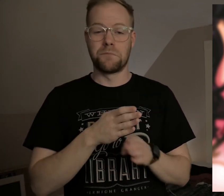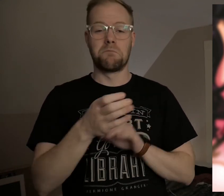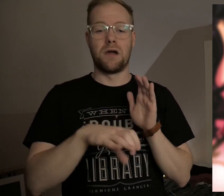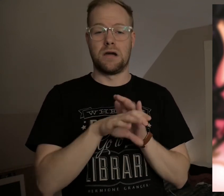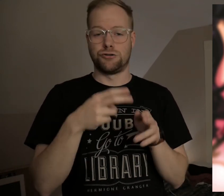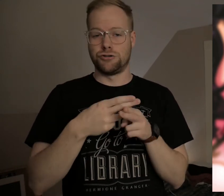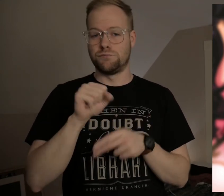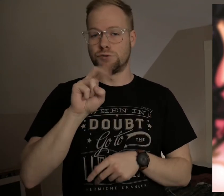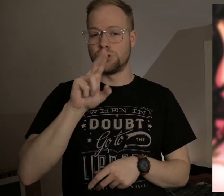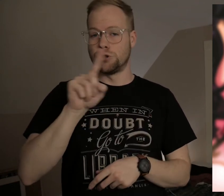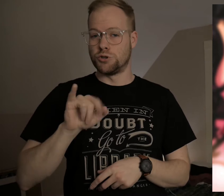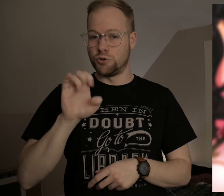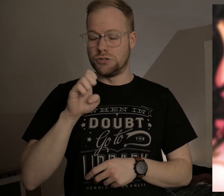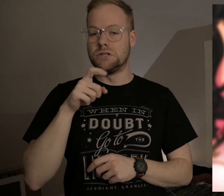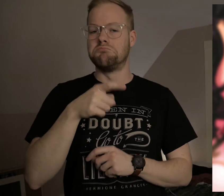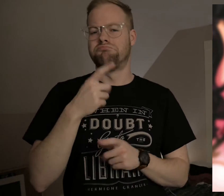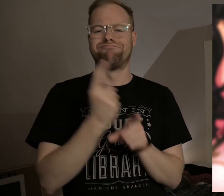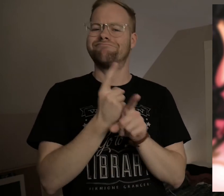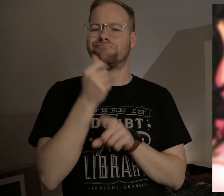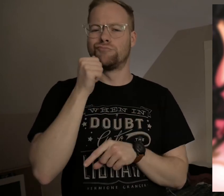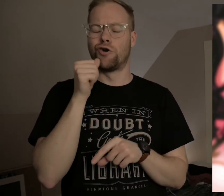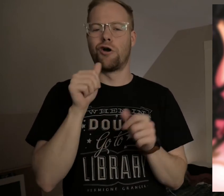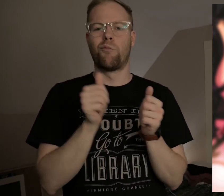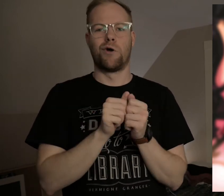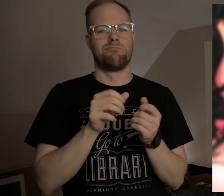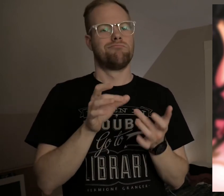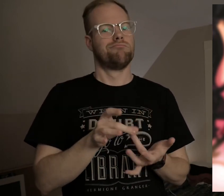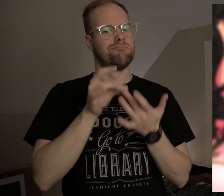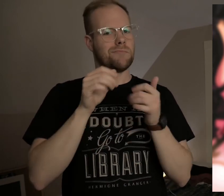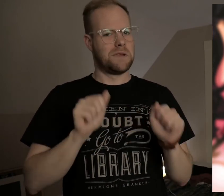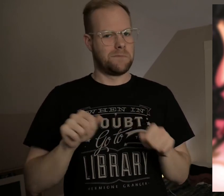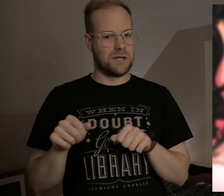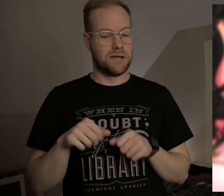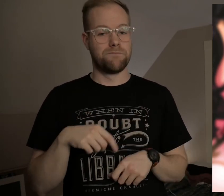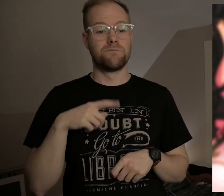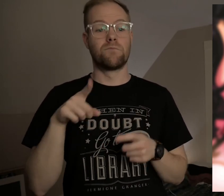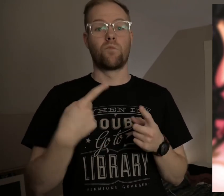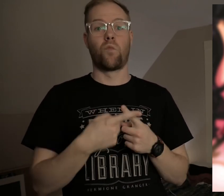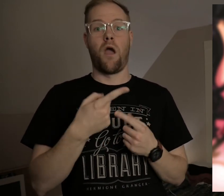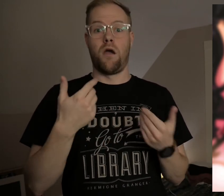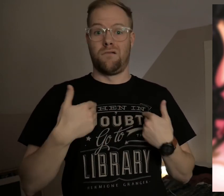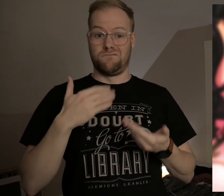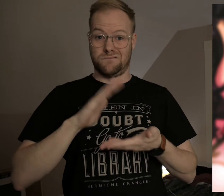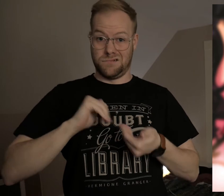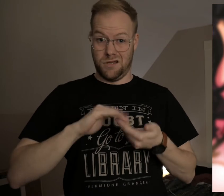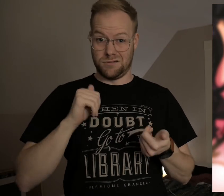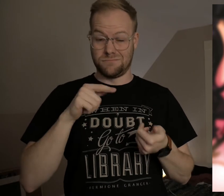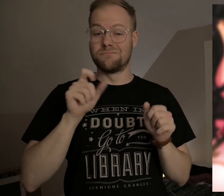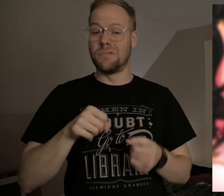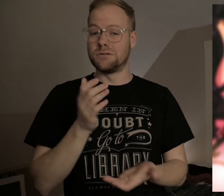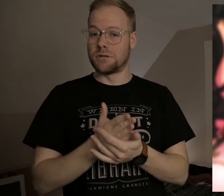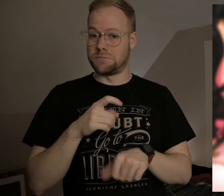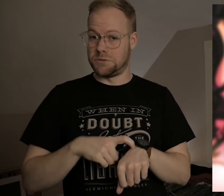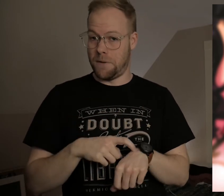The main character, Suzie, is just a regular gal with an unusual gift: when she has sex, she stops time.